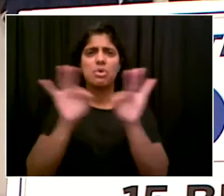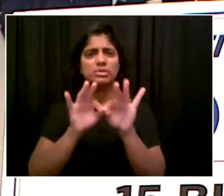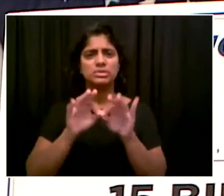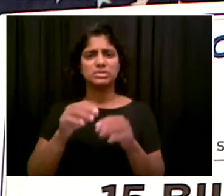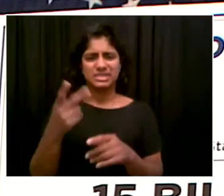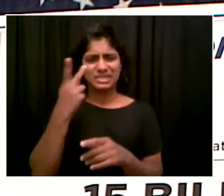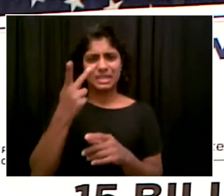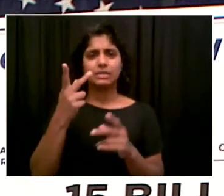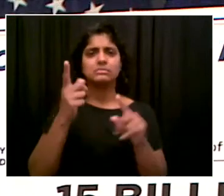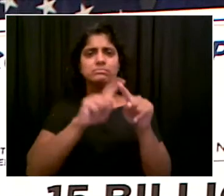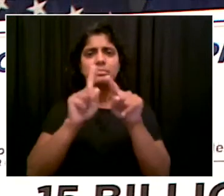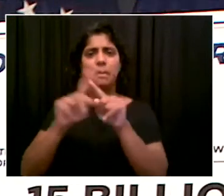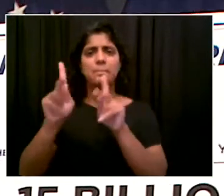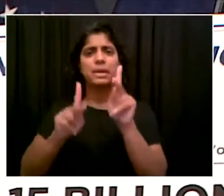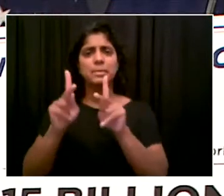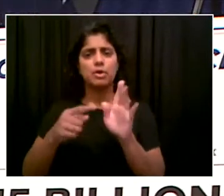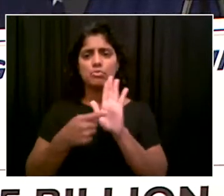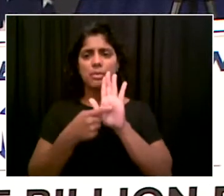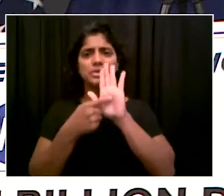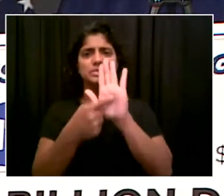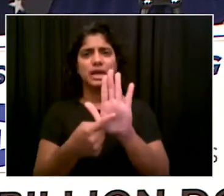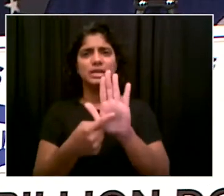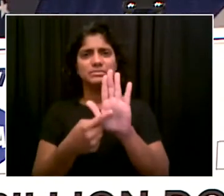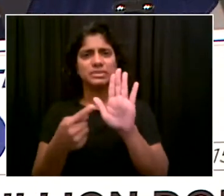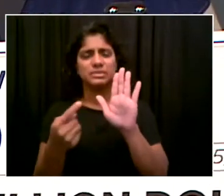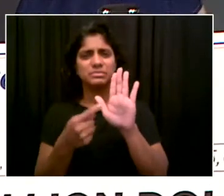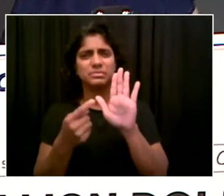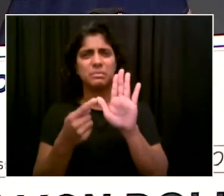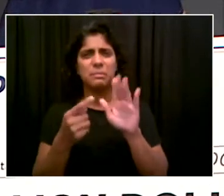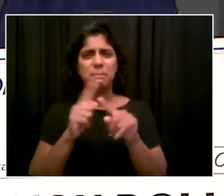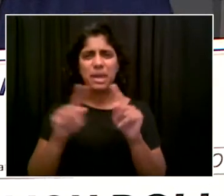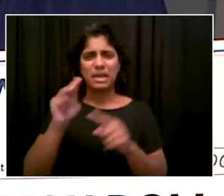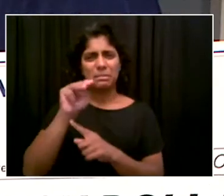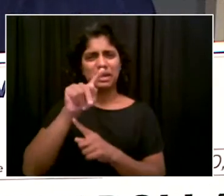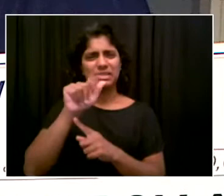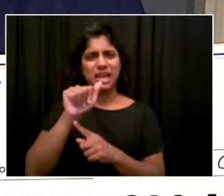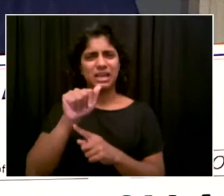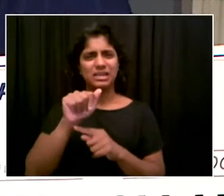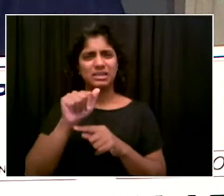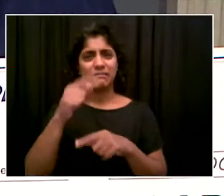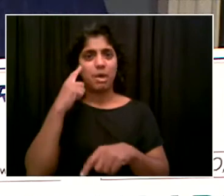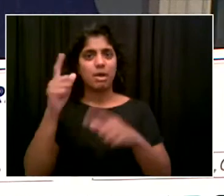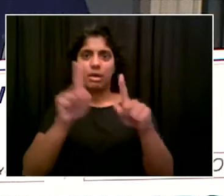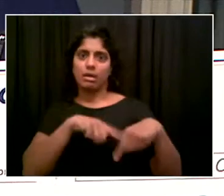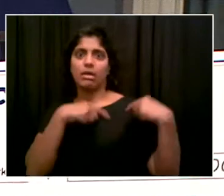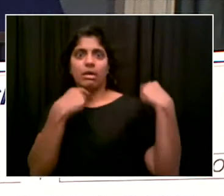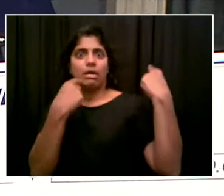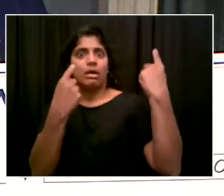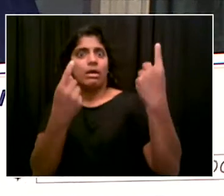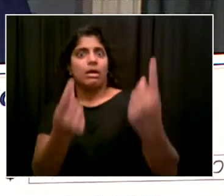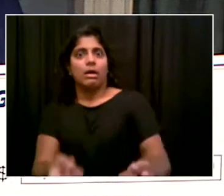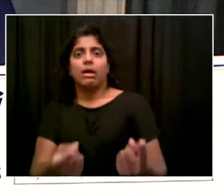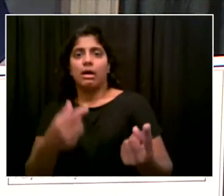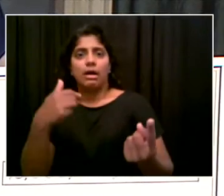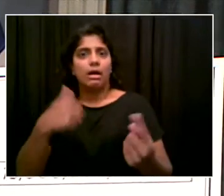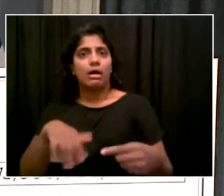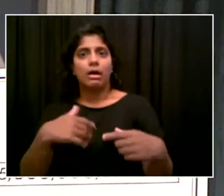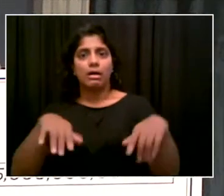NEEDED TO GET AROUND AND DIDN'T HAVE THE HELP THEY NEEDED. FOR YEARS THE MTA GOT WORSE